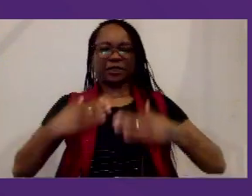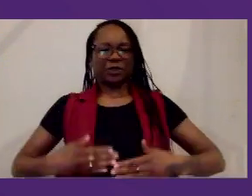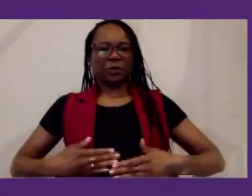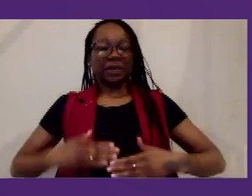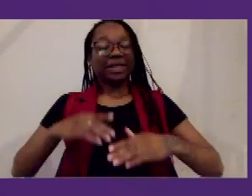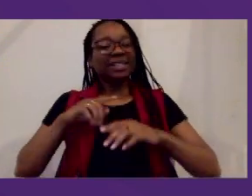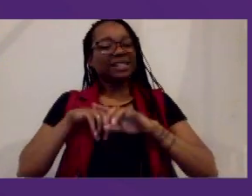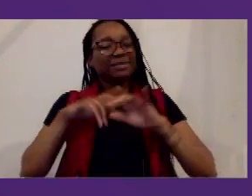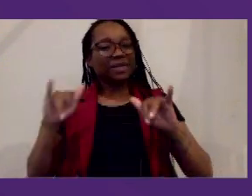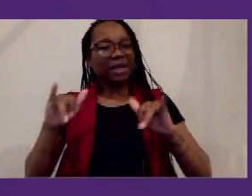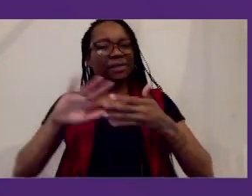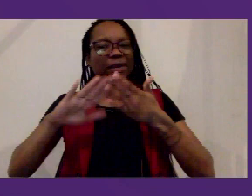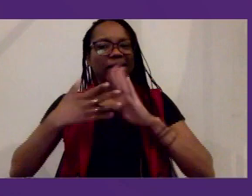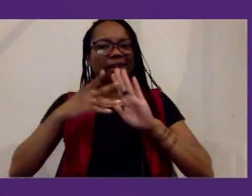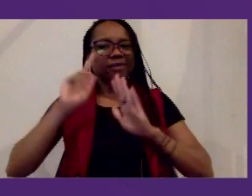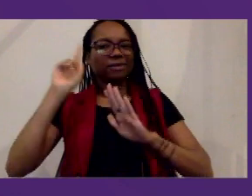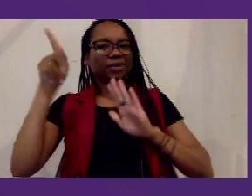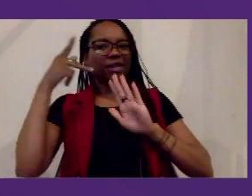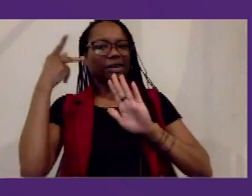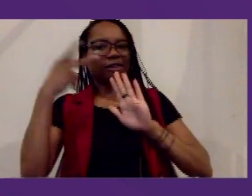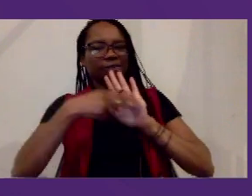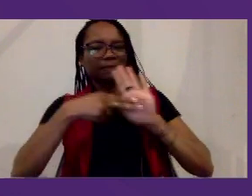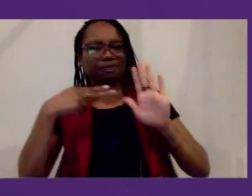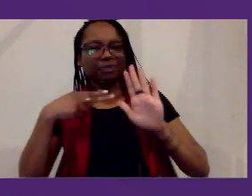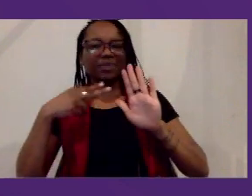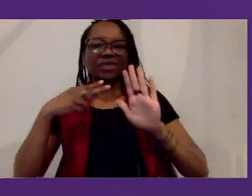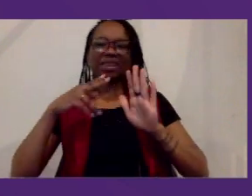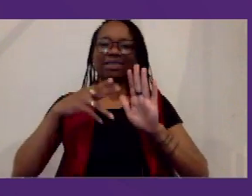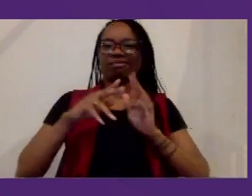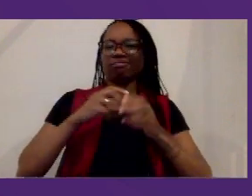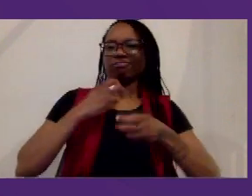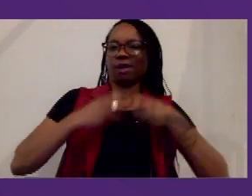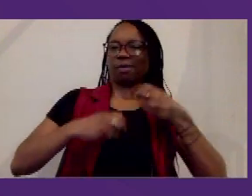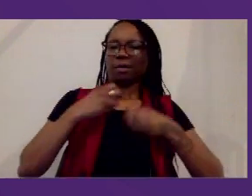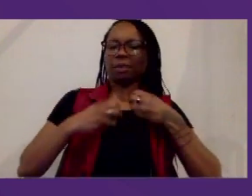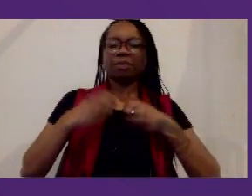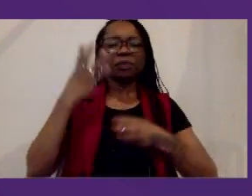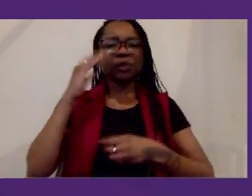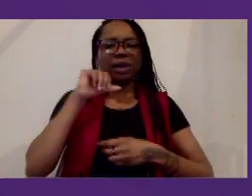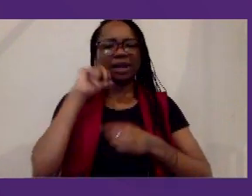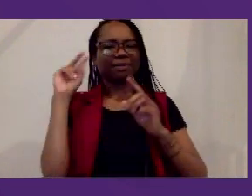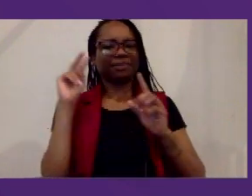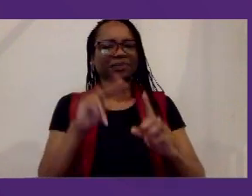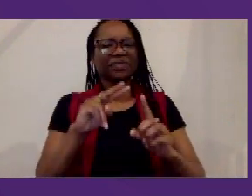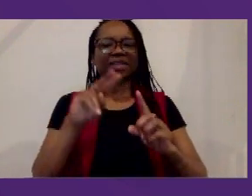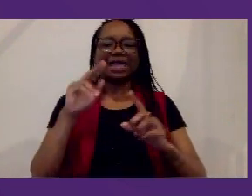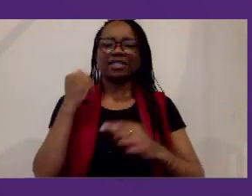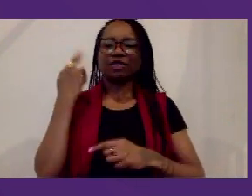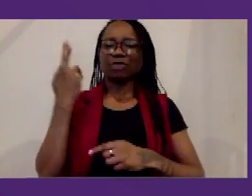What if we looked at it as a unifying force? In this session, through museum resources, history